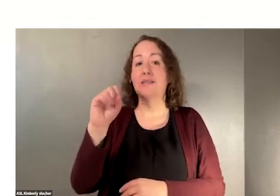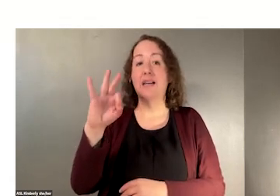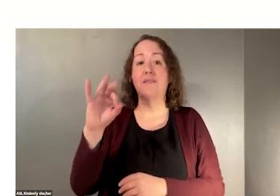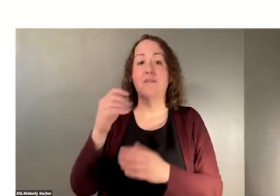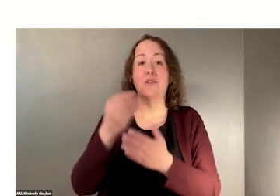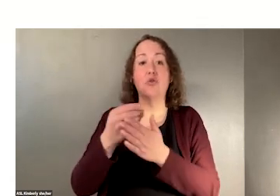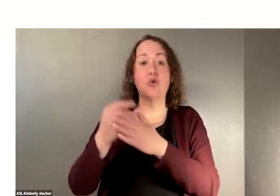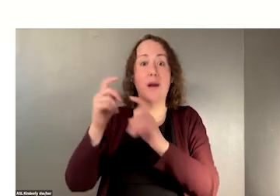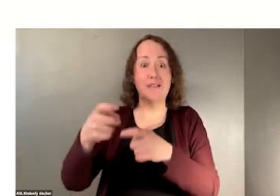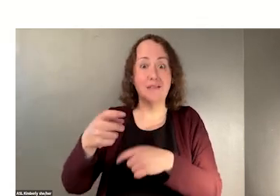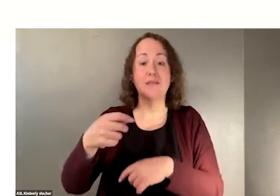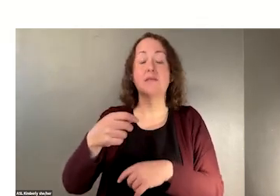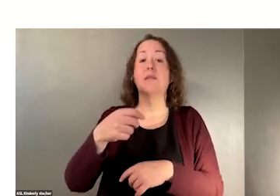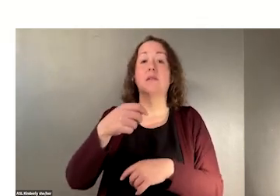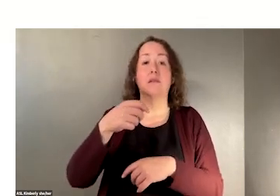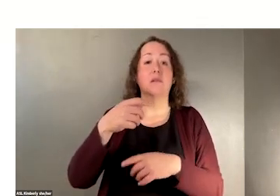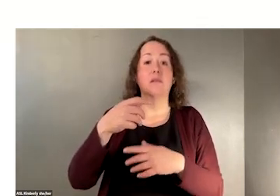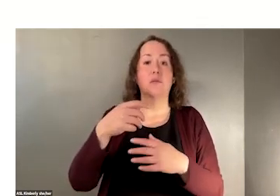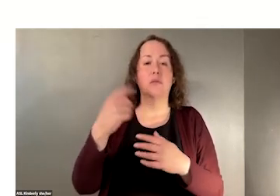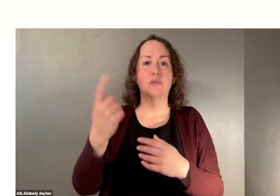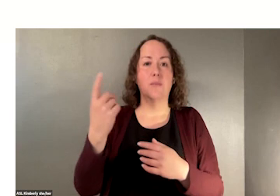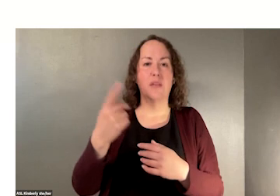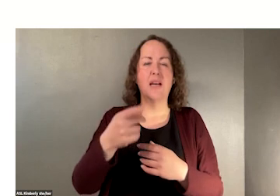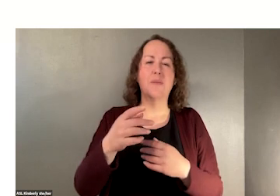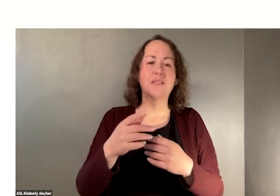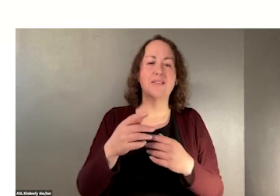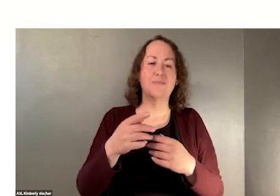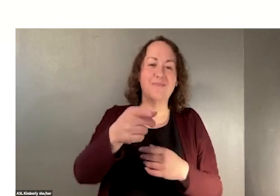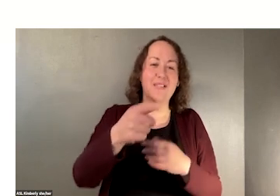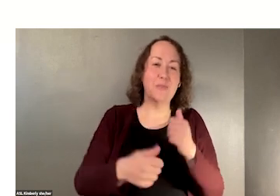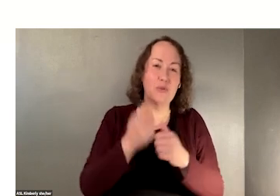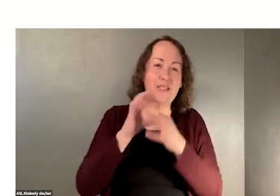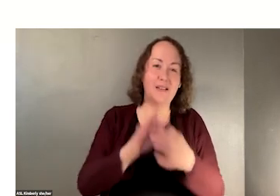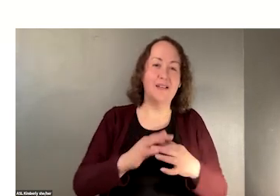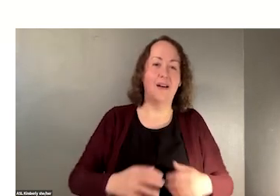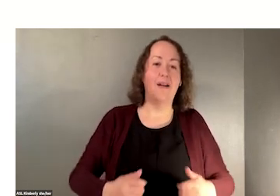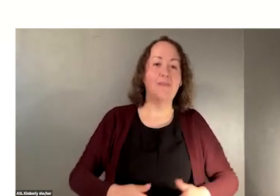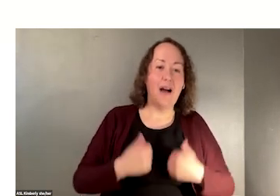NIH deals mostly with life and biological sciences. We have PubMed that's tightly integrated.